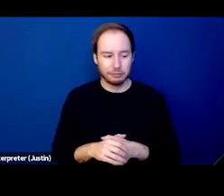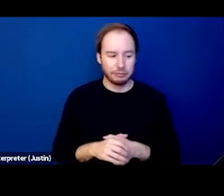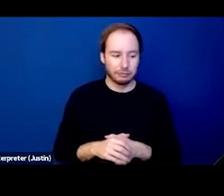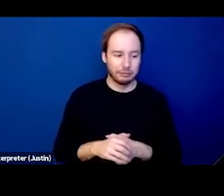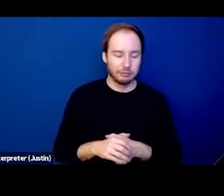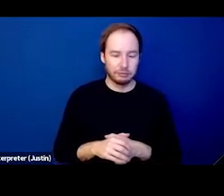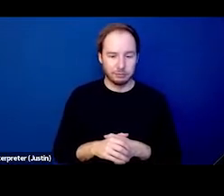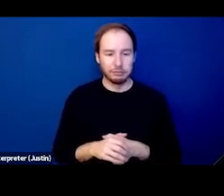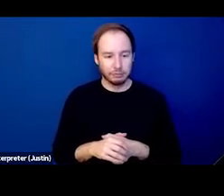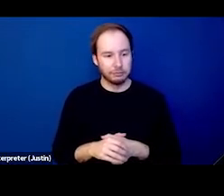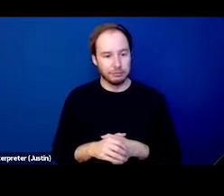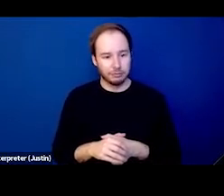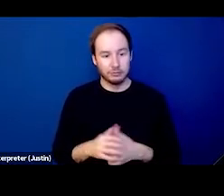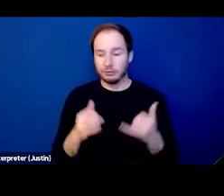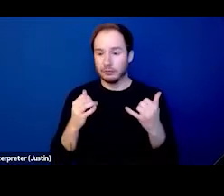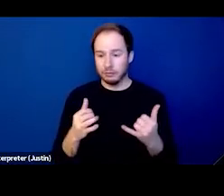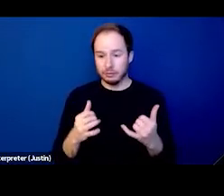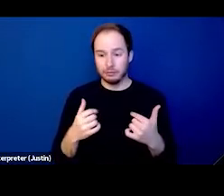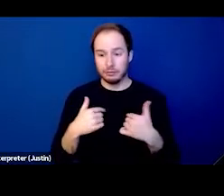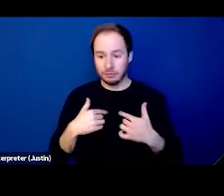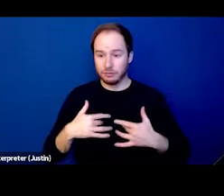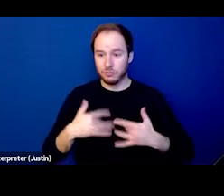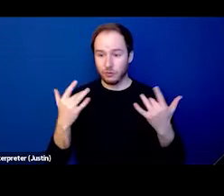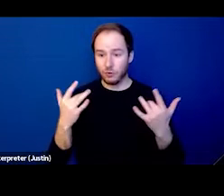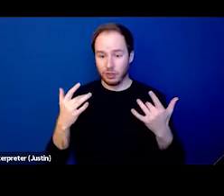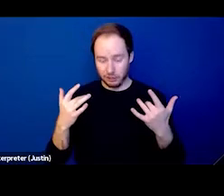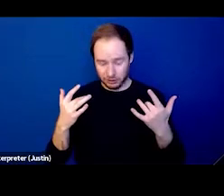All right, and with that, I am thrilled to introduce